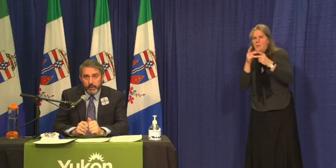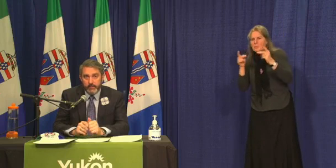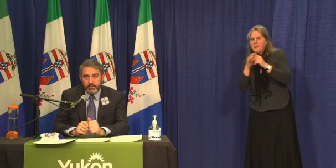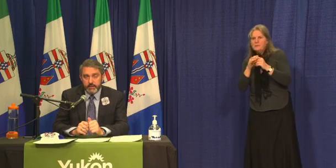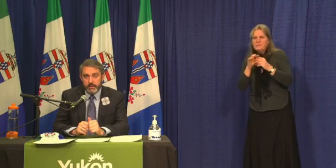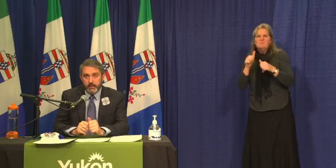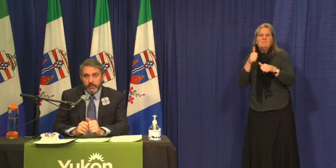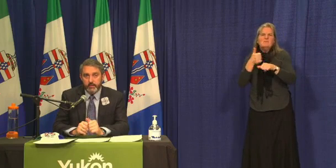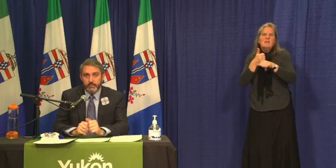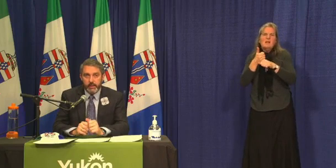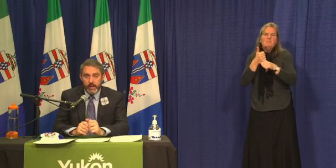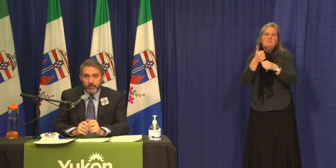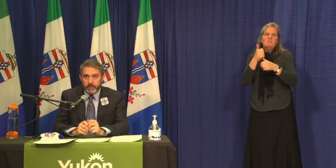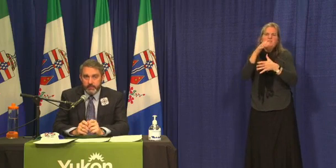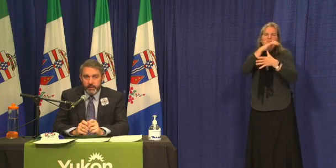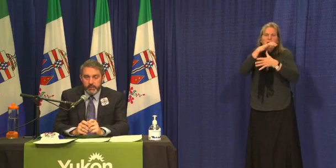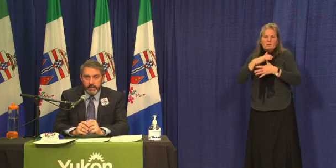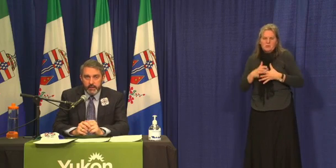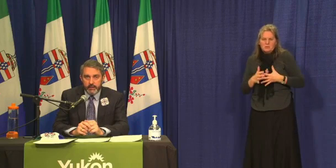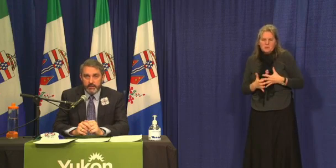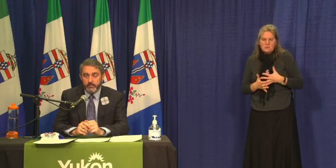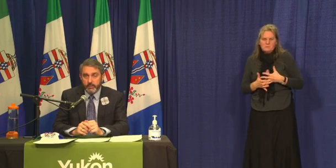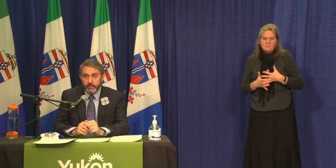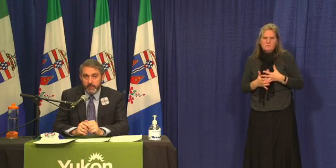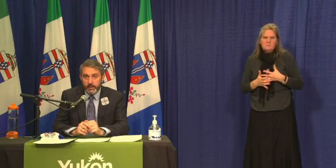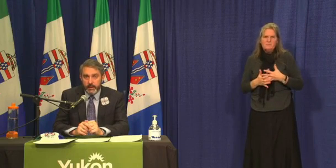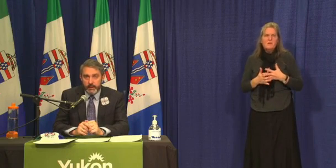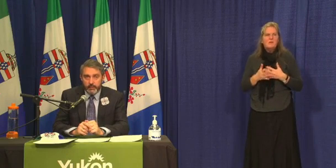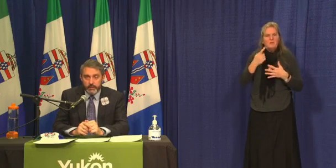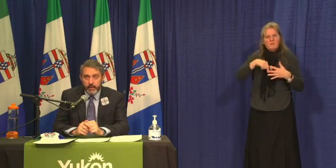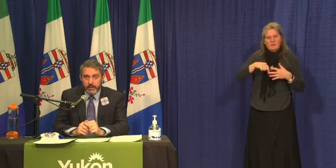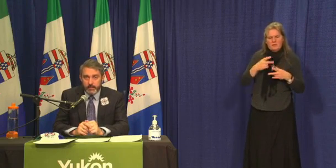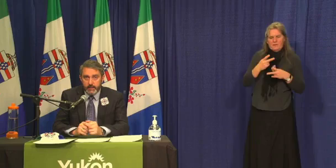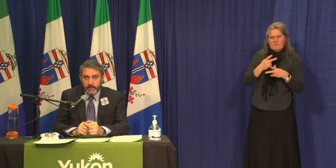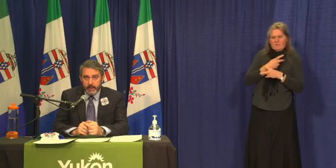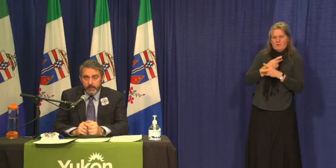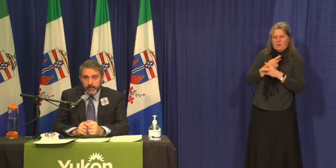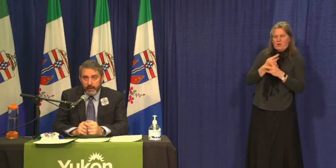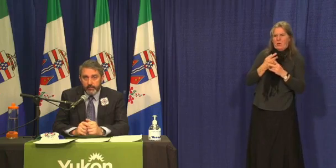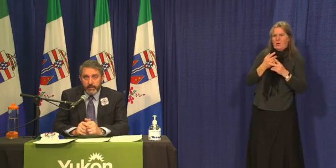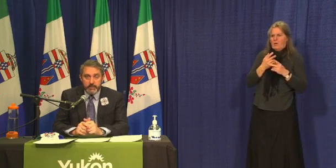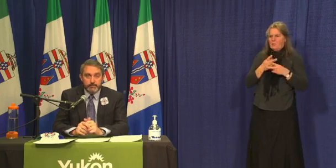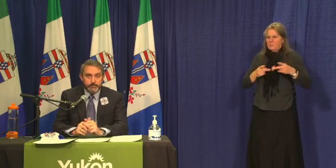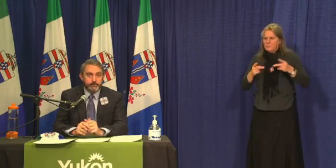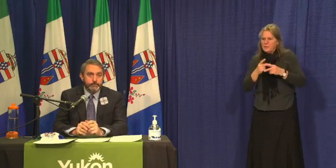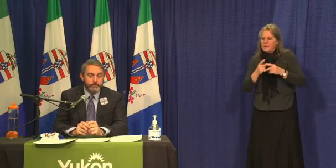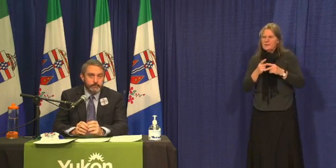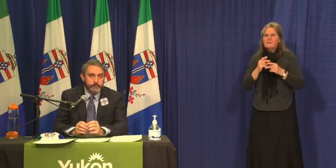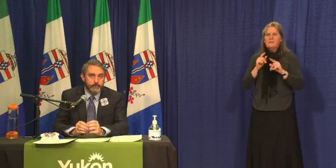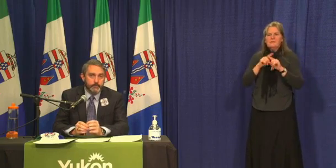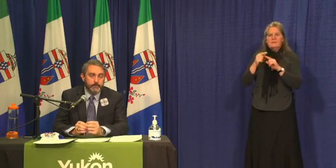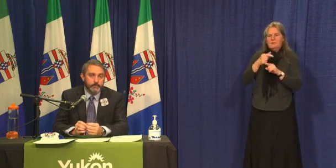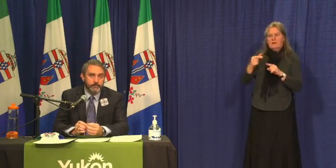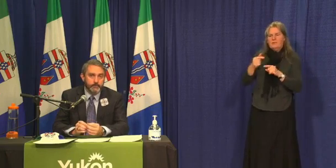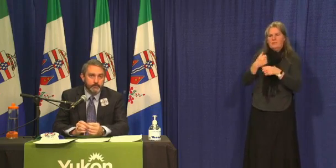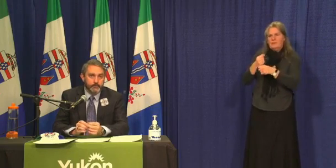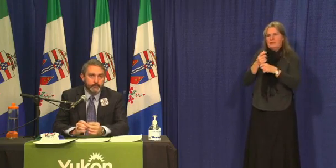Conversations at the level, at our level right now with the provinces and territories is about distribution and the responsibilities they are in of